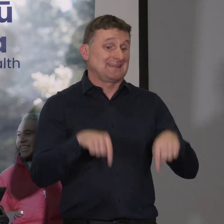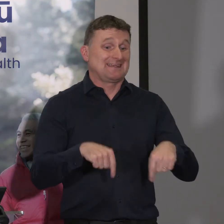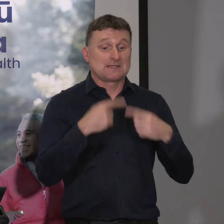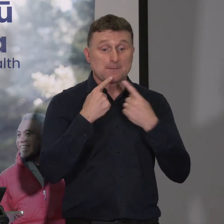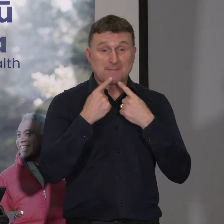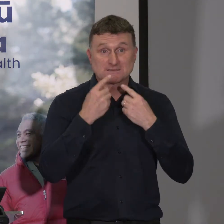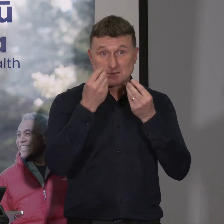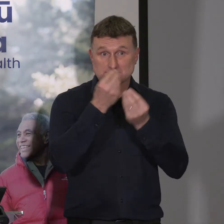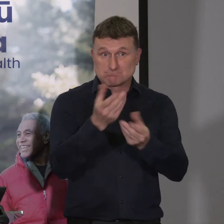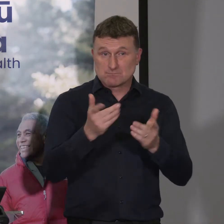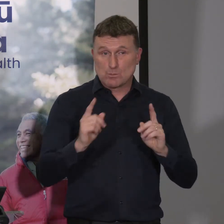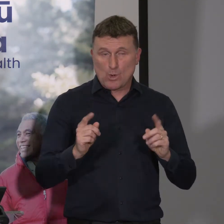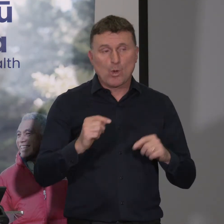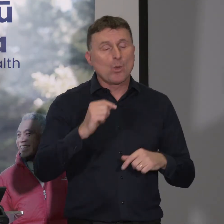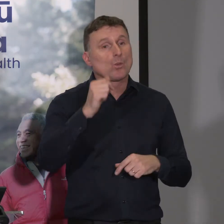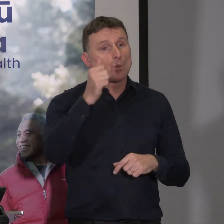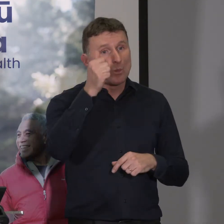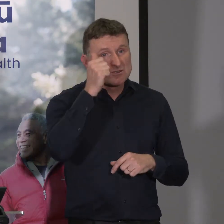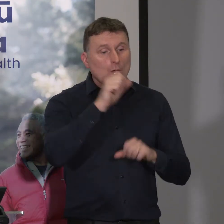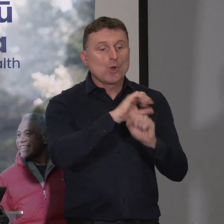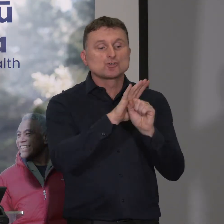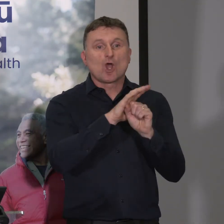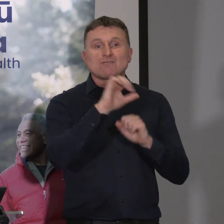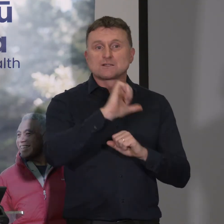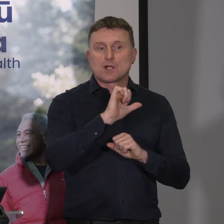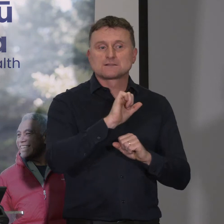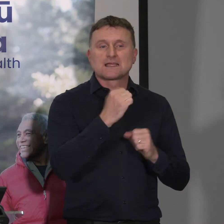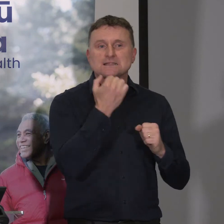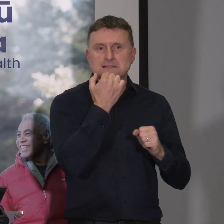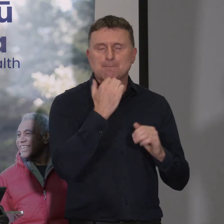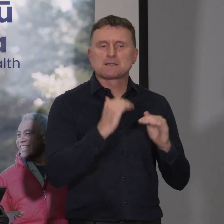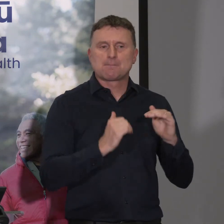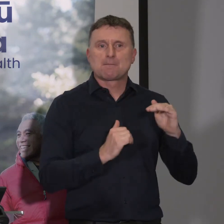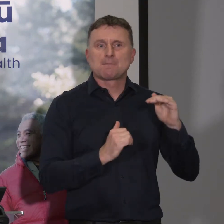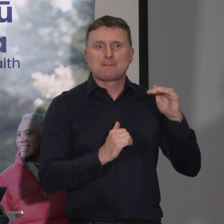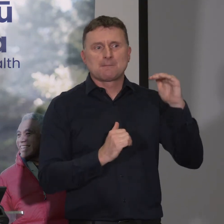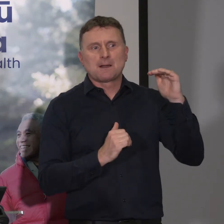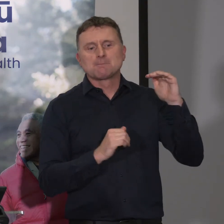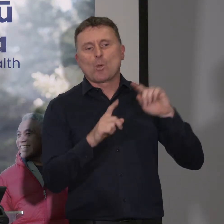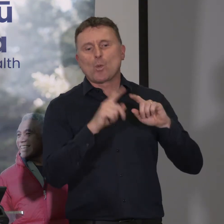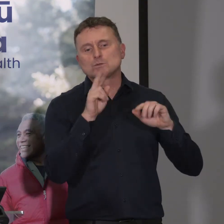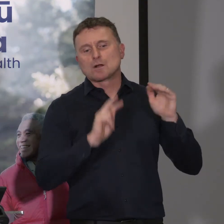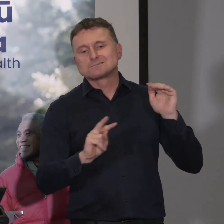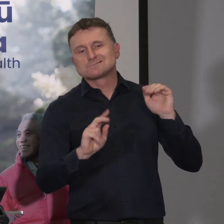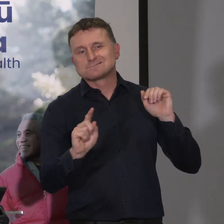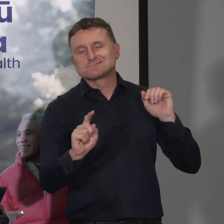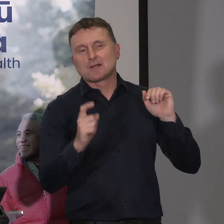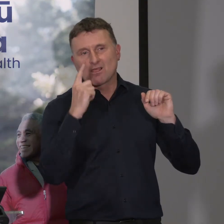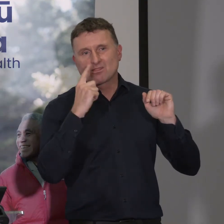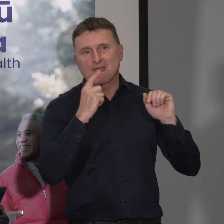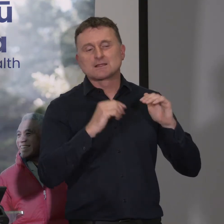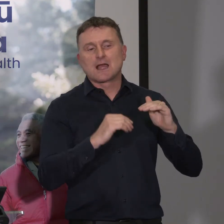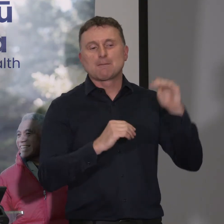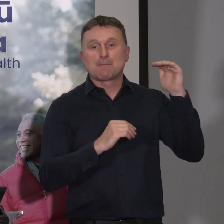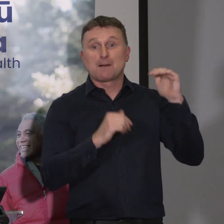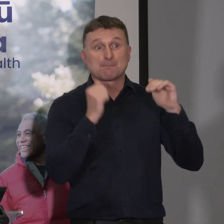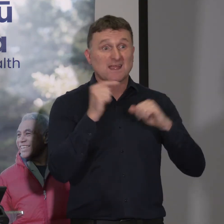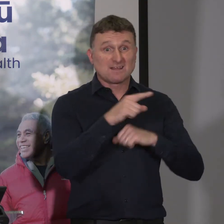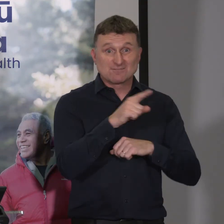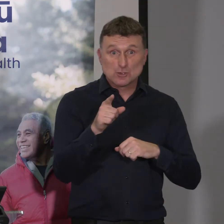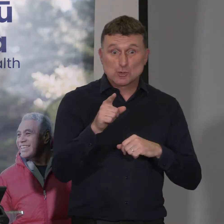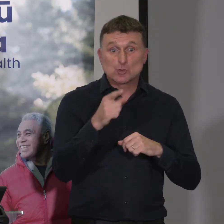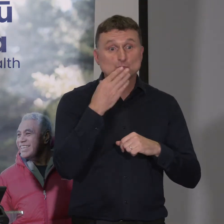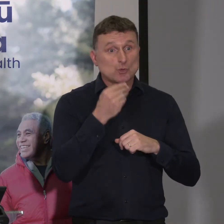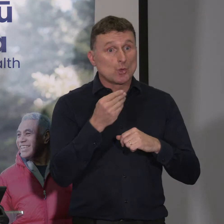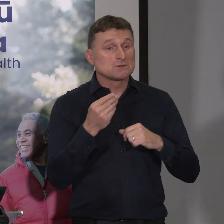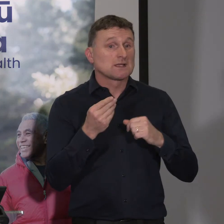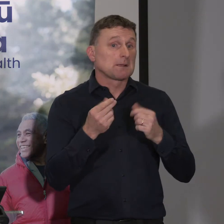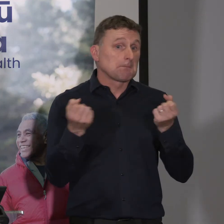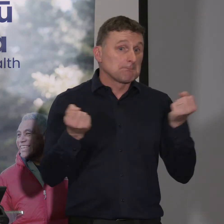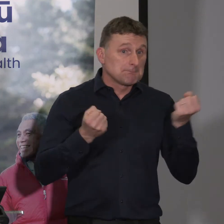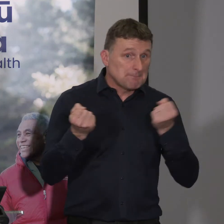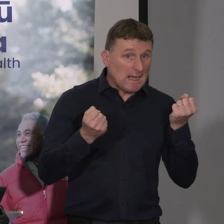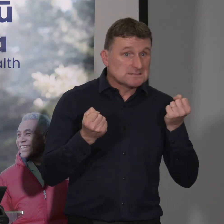message for today is that we